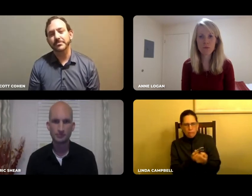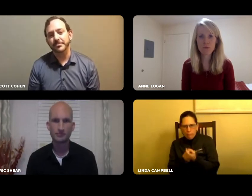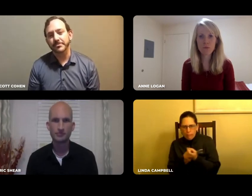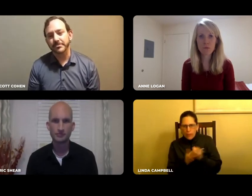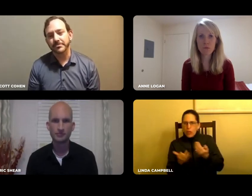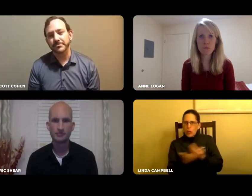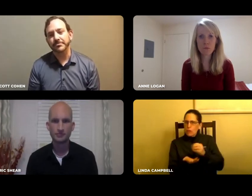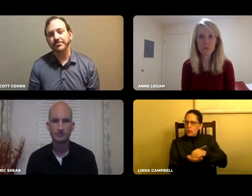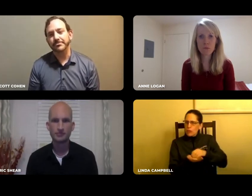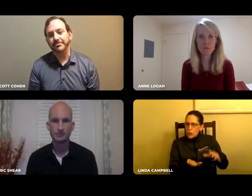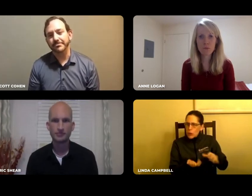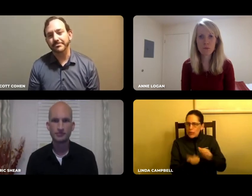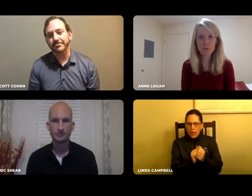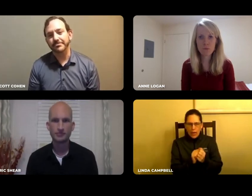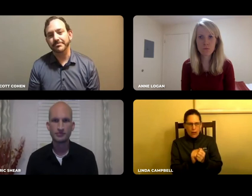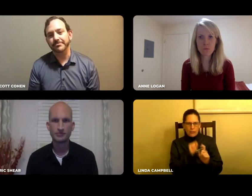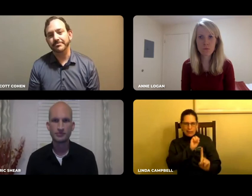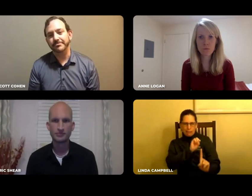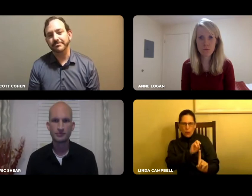We've talked about how we could grow their experience.